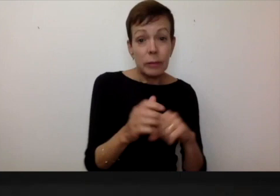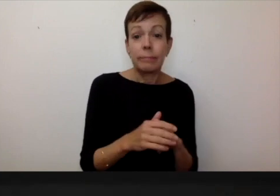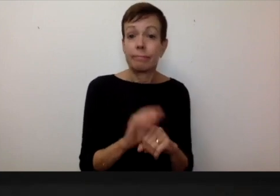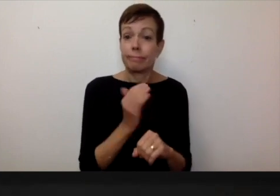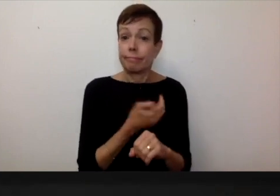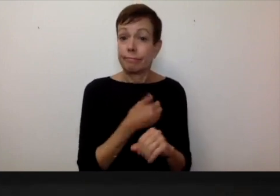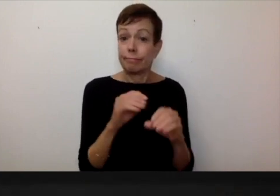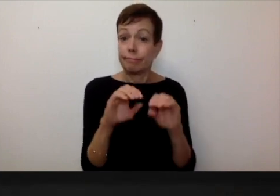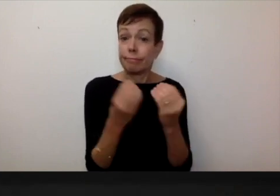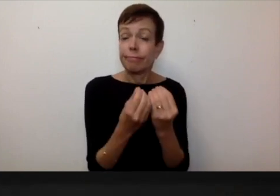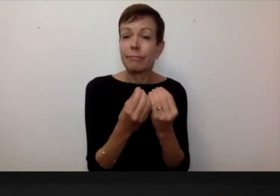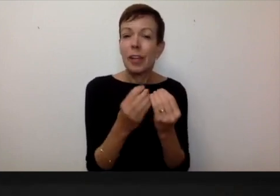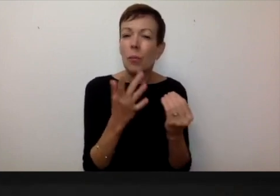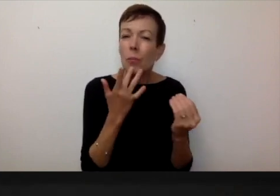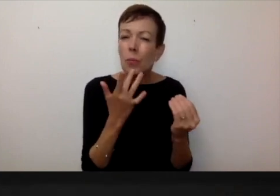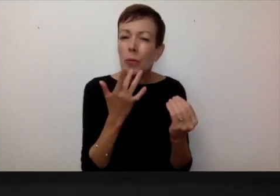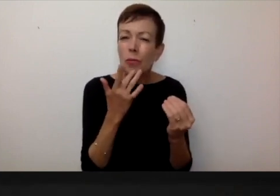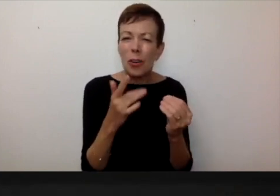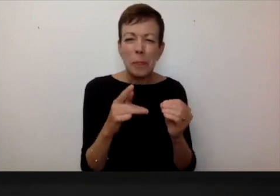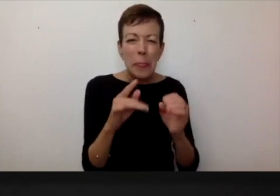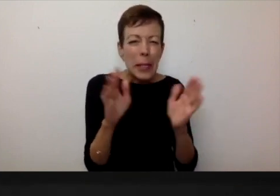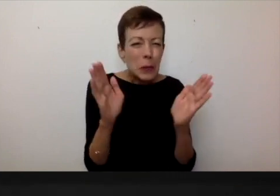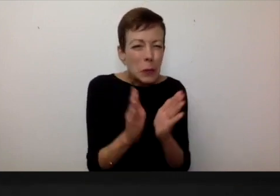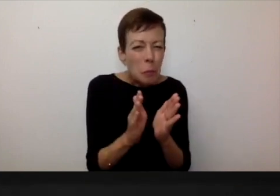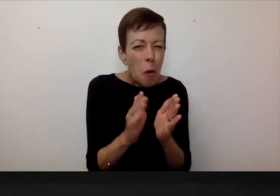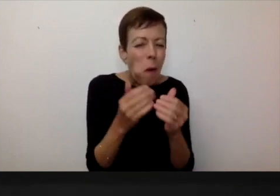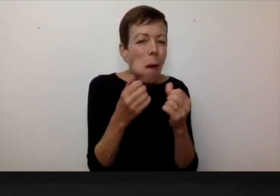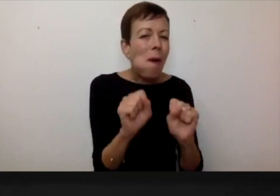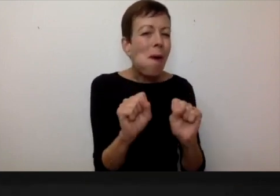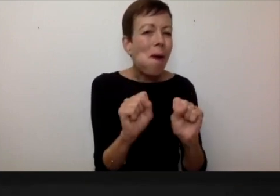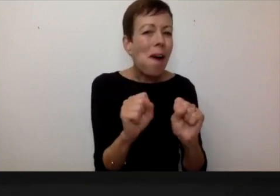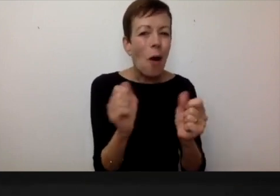small experiments with radical intent and so the story i want to share with